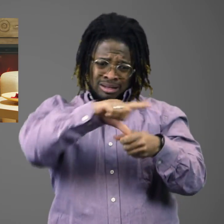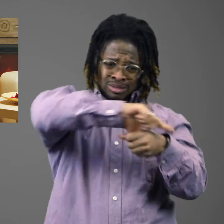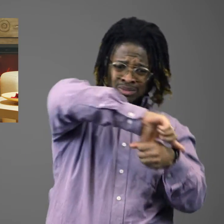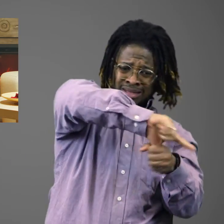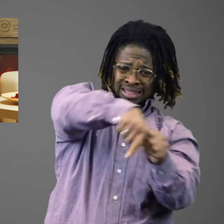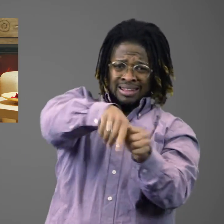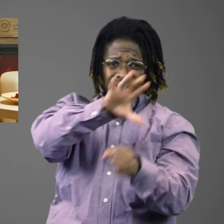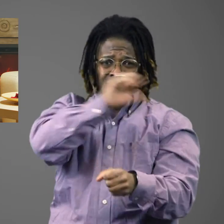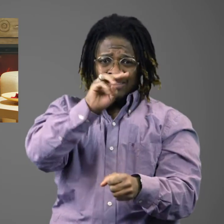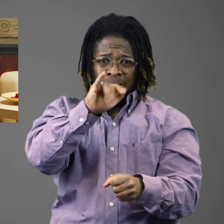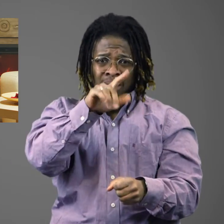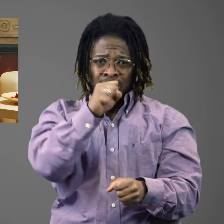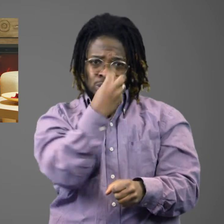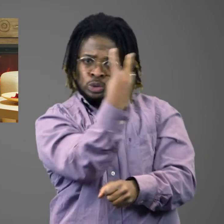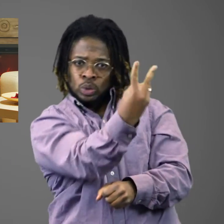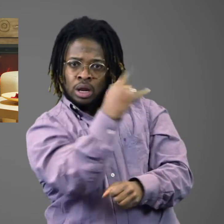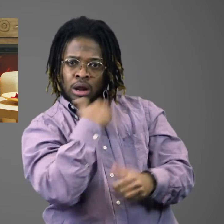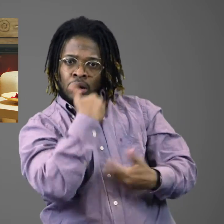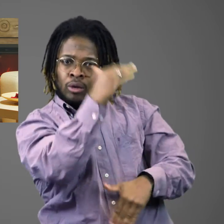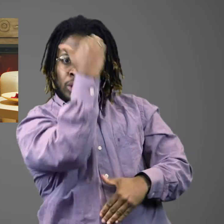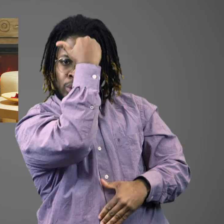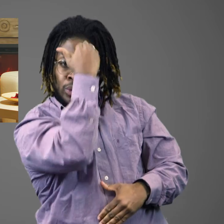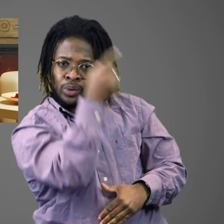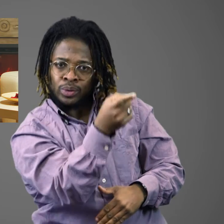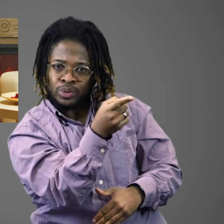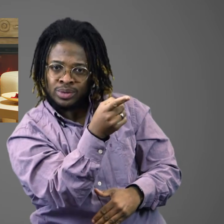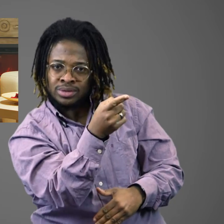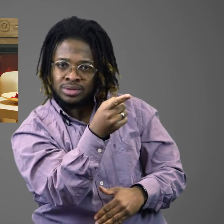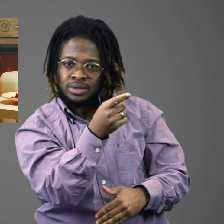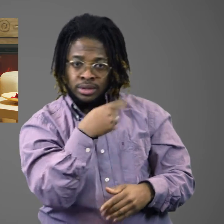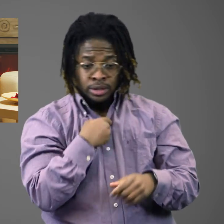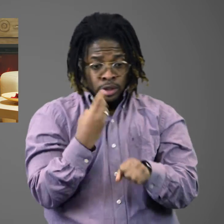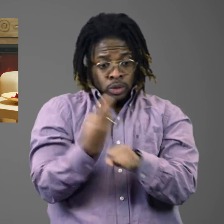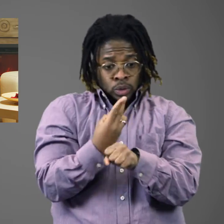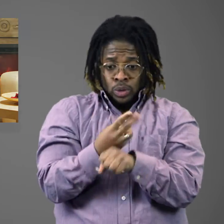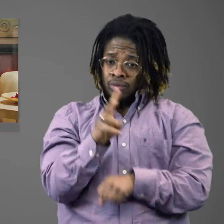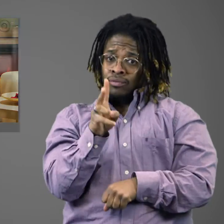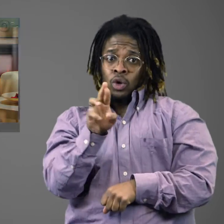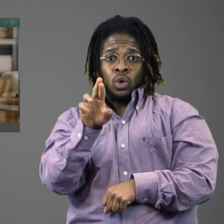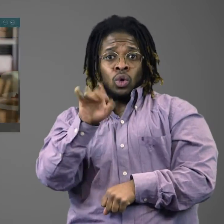There are only two within 50 miles and I know both of them socially.